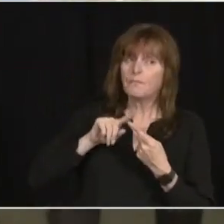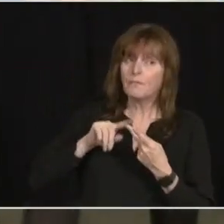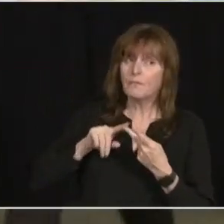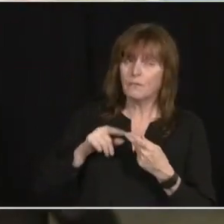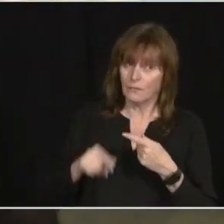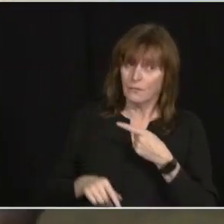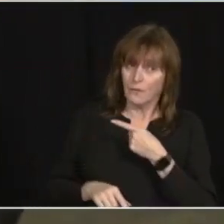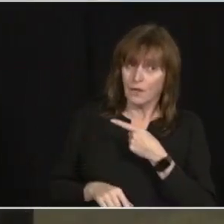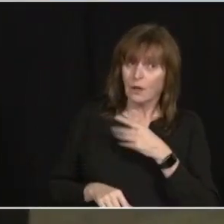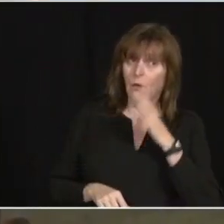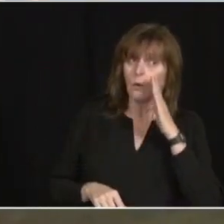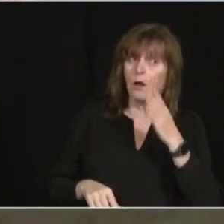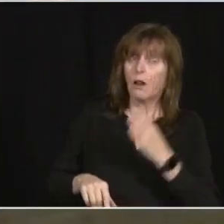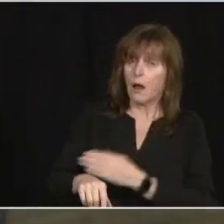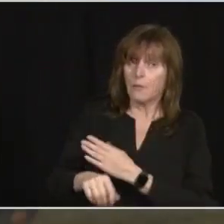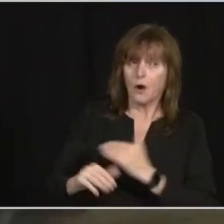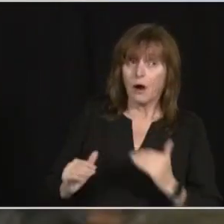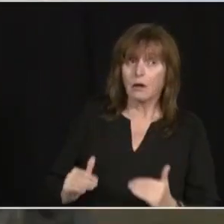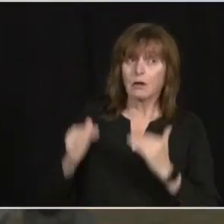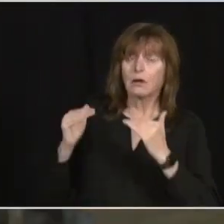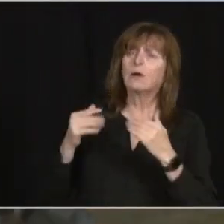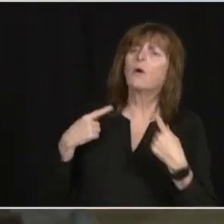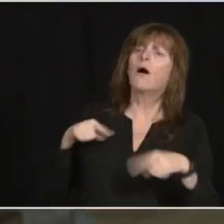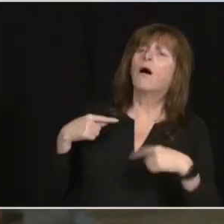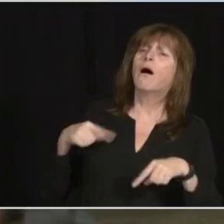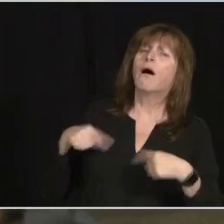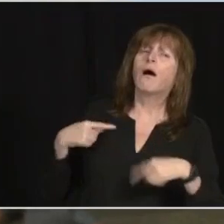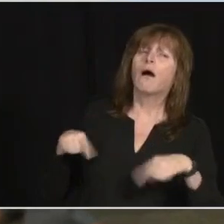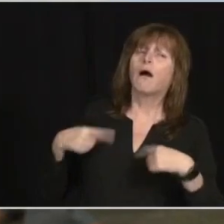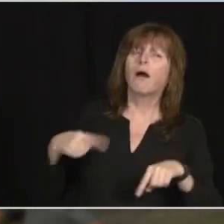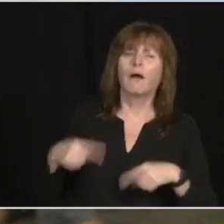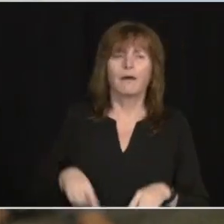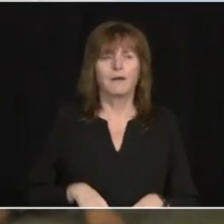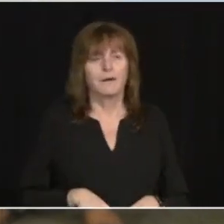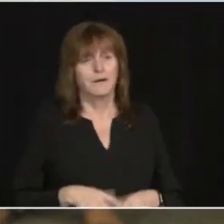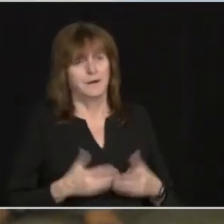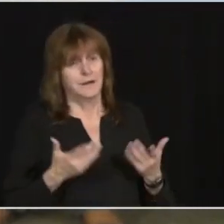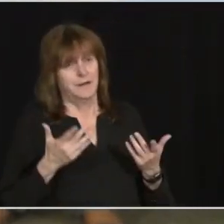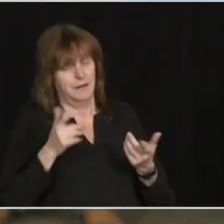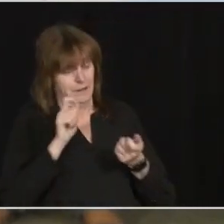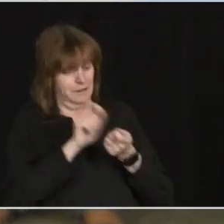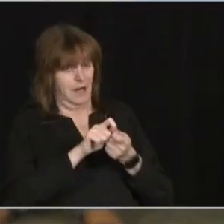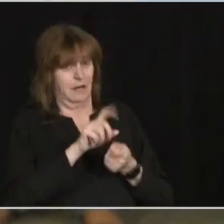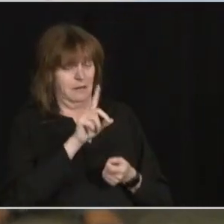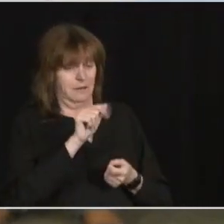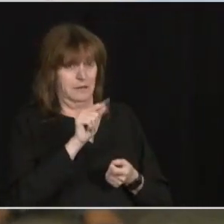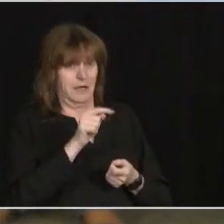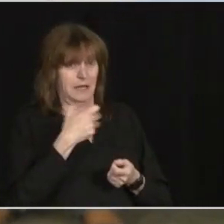I can't give you an exact date, but I can tell you that many things